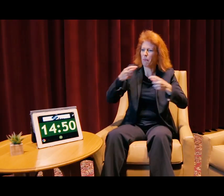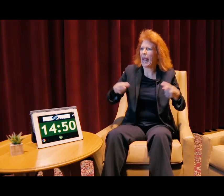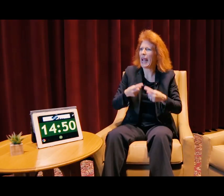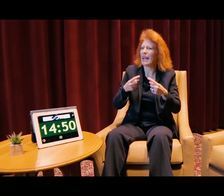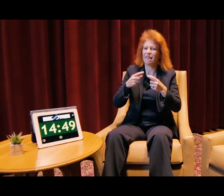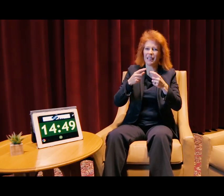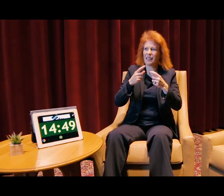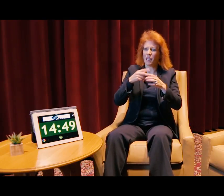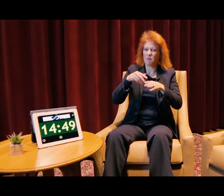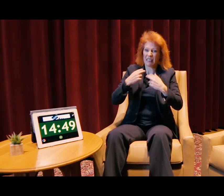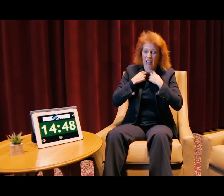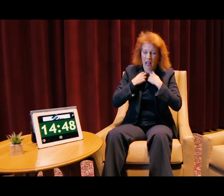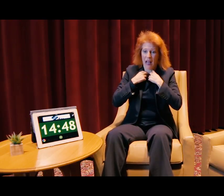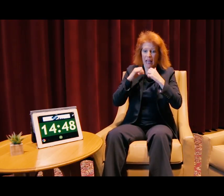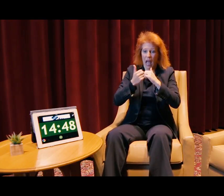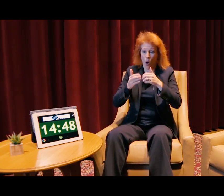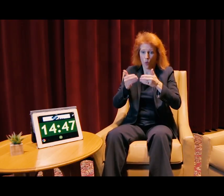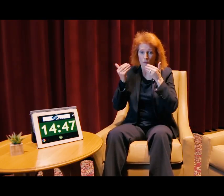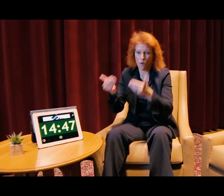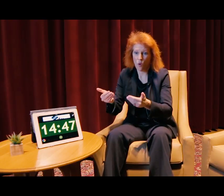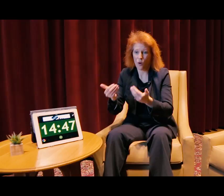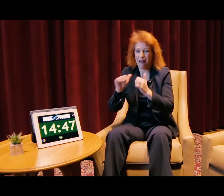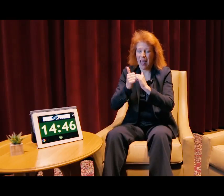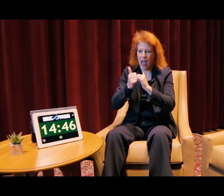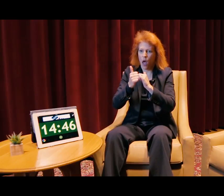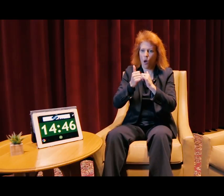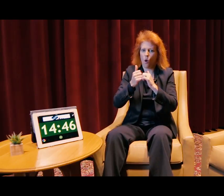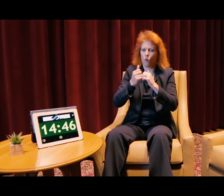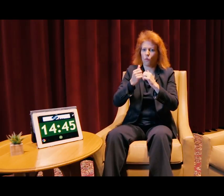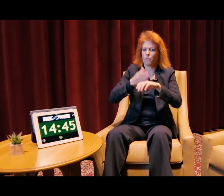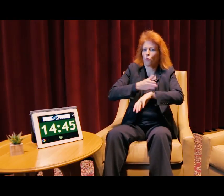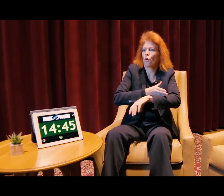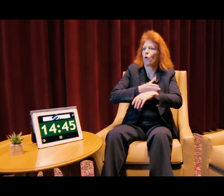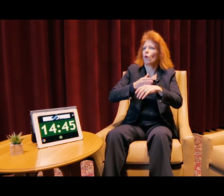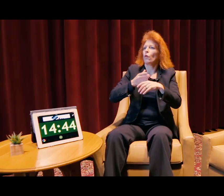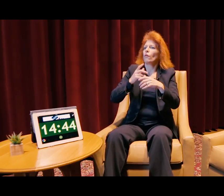or what does the journey look like, or what are the alternatives that they can experience.